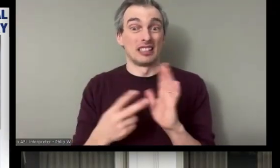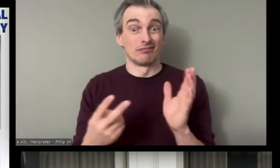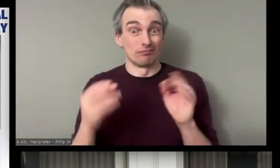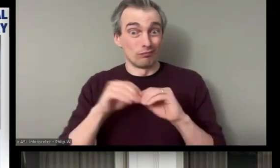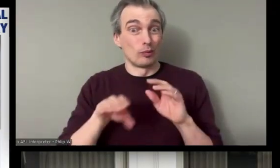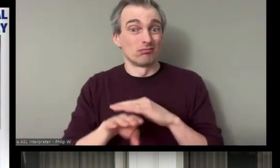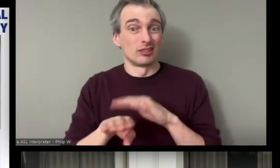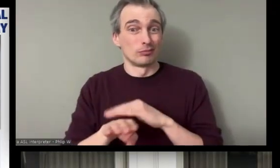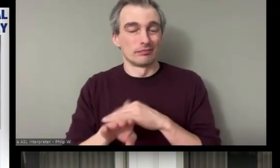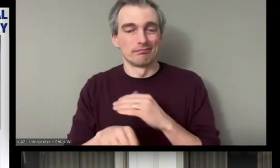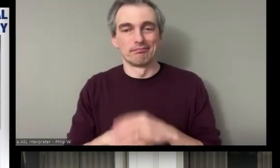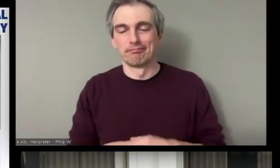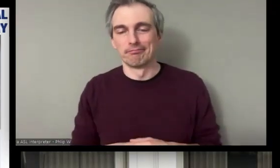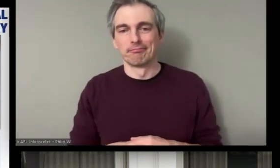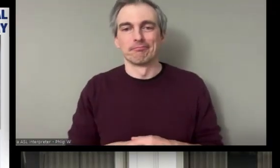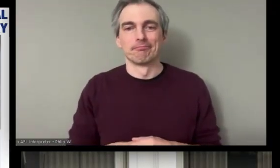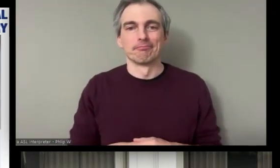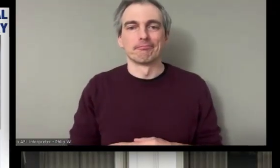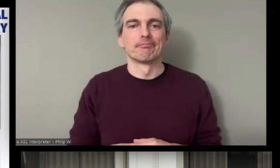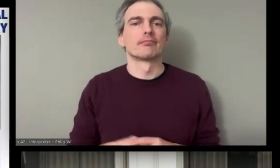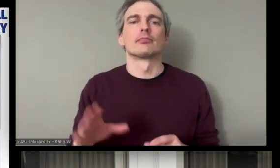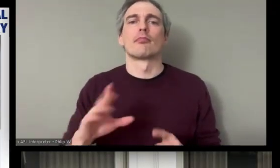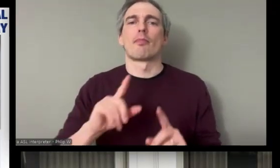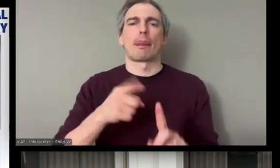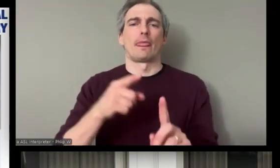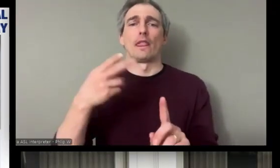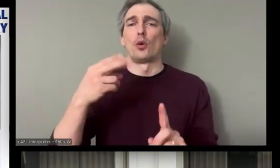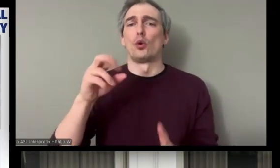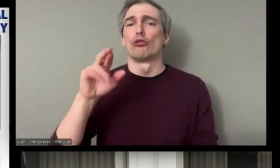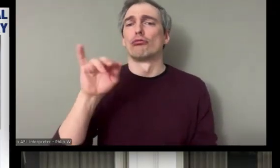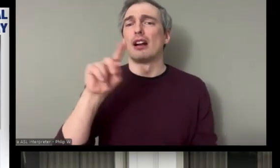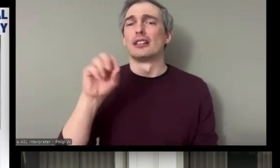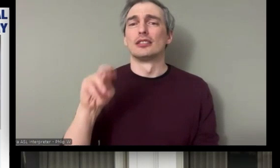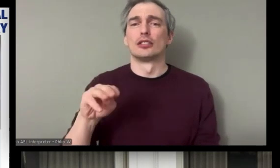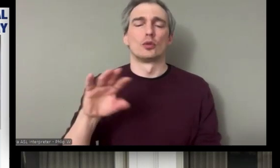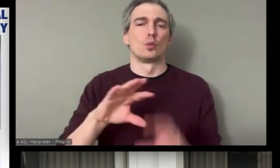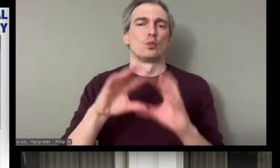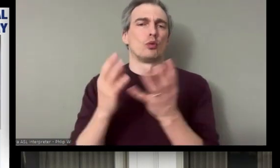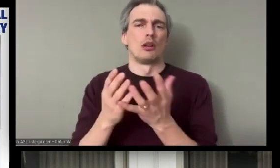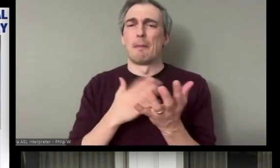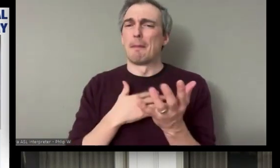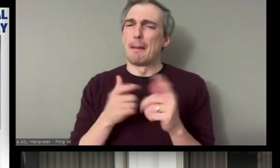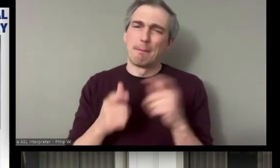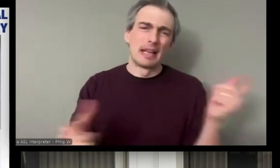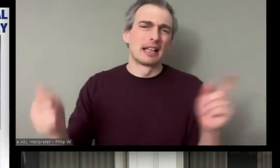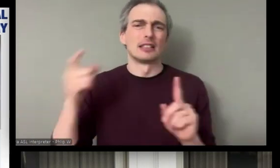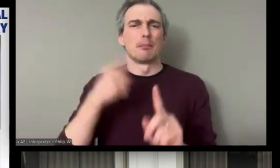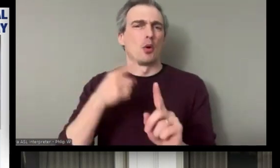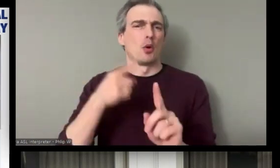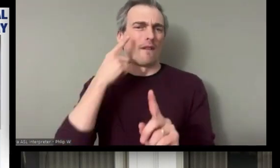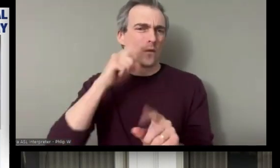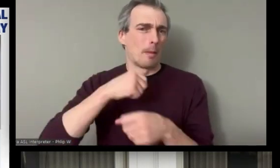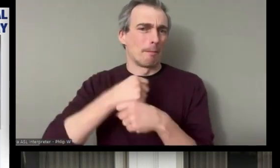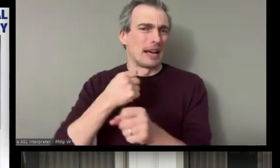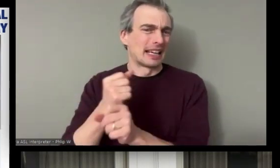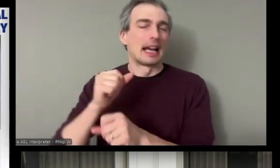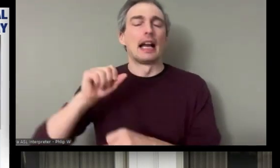My point with Horizon Worlds -- one of the things that I think is maybe my biggest point for making virtual reality accessible -- is: Most of the